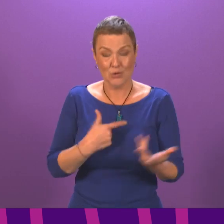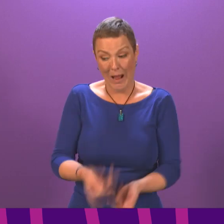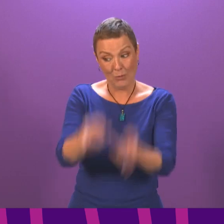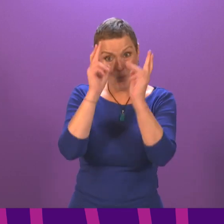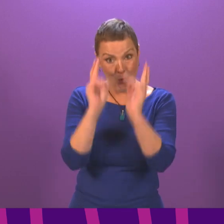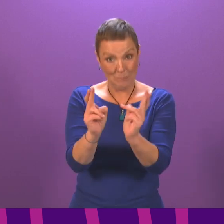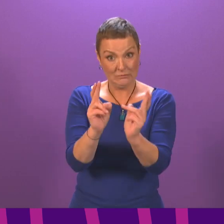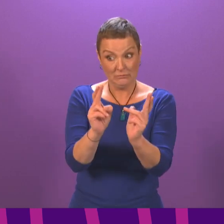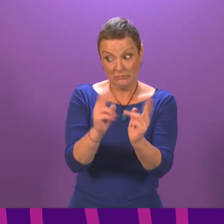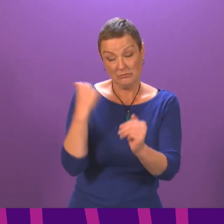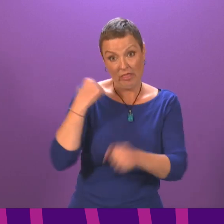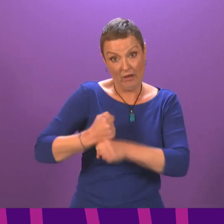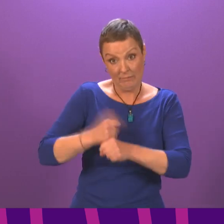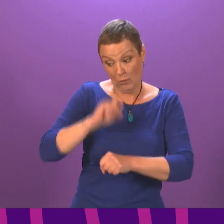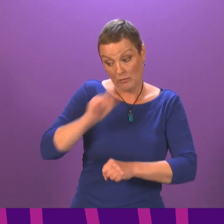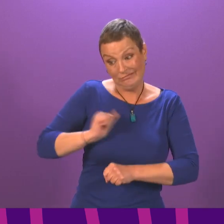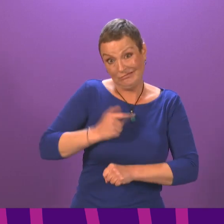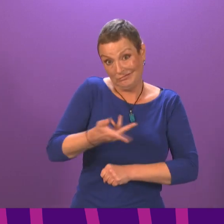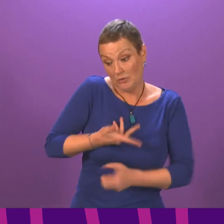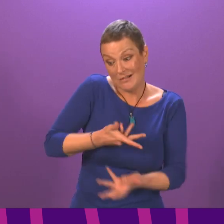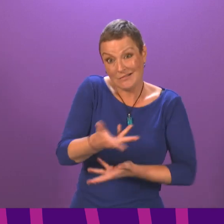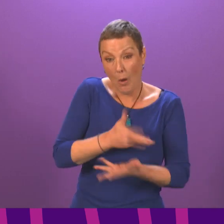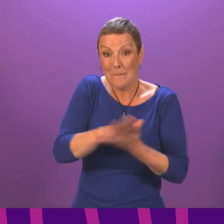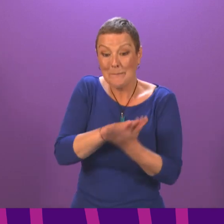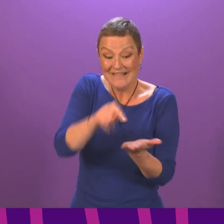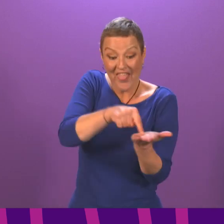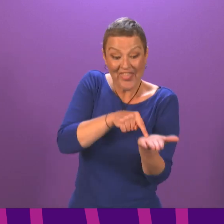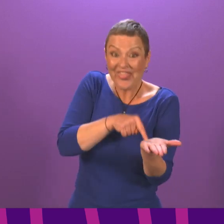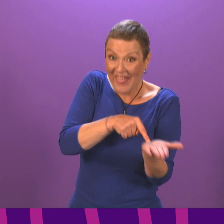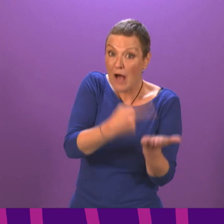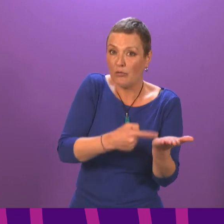on the supply chain plan, and we hope that that shift will allow our domestic supply